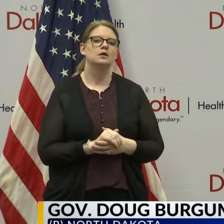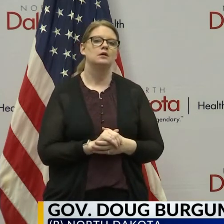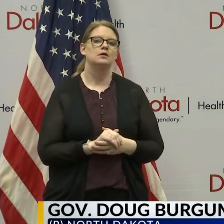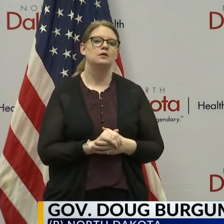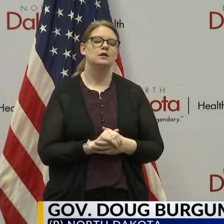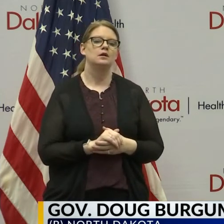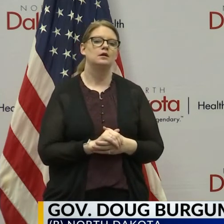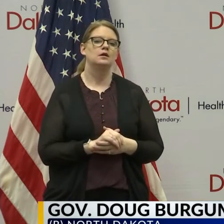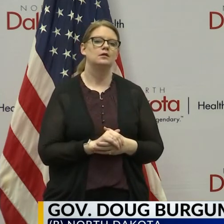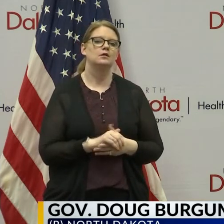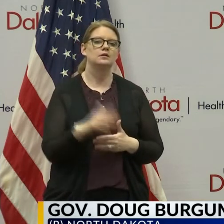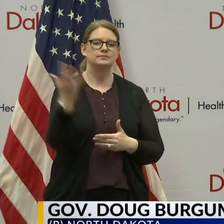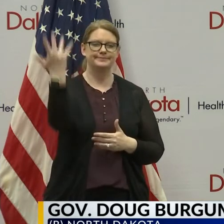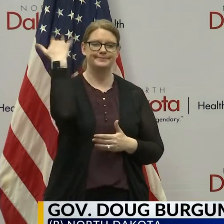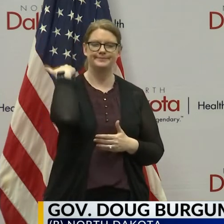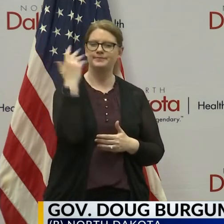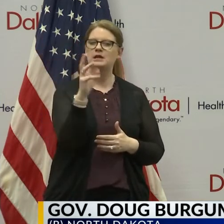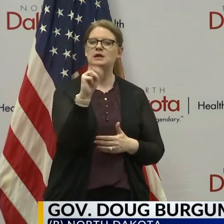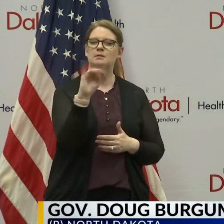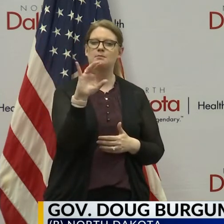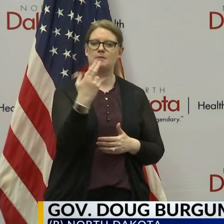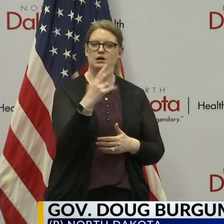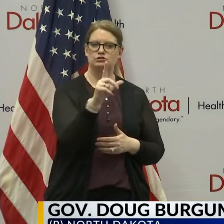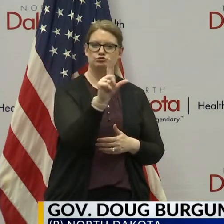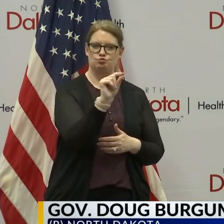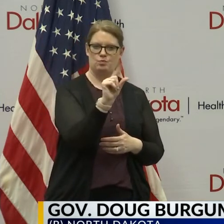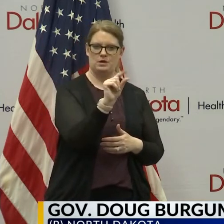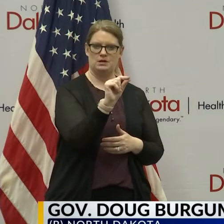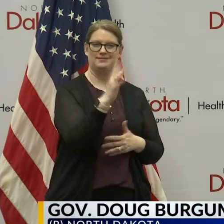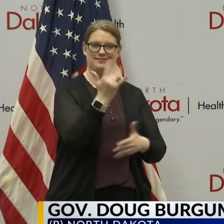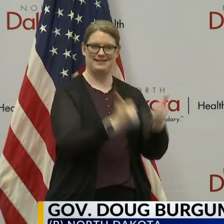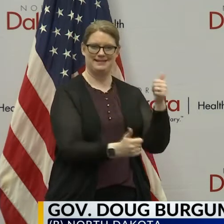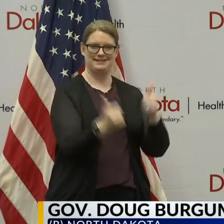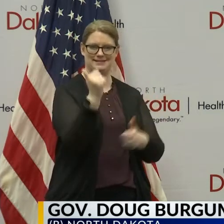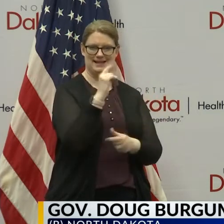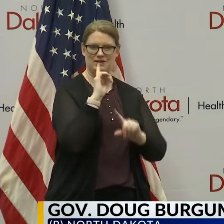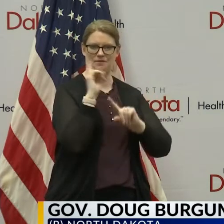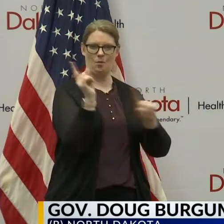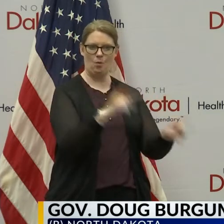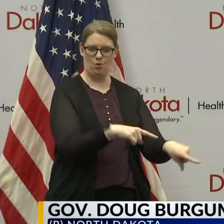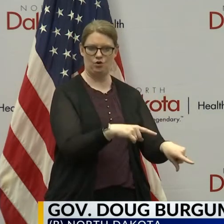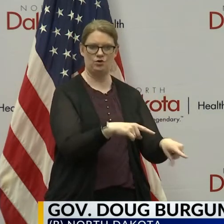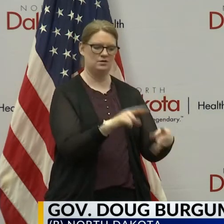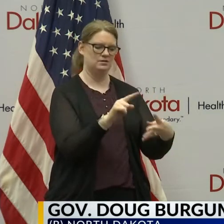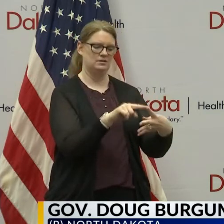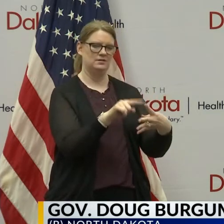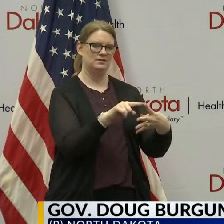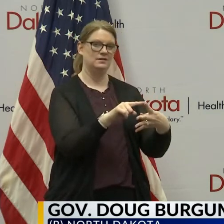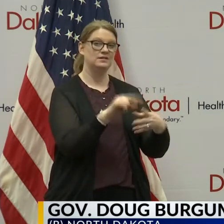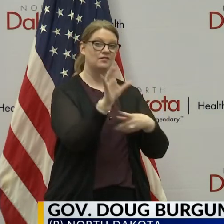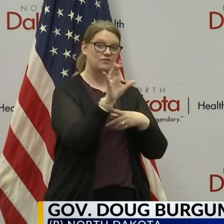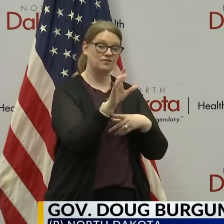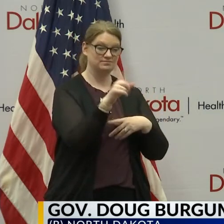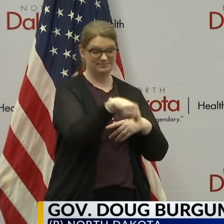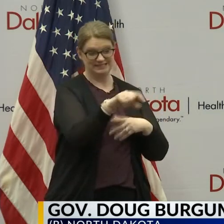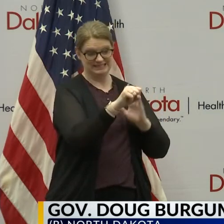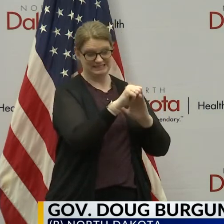FOR EXECUTIVE ORDERS THAT WE ARE DELIVERING TODAY. THE, AS YOU MIGHT REMEMBER BACK